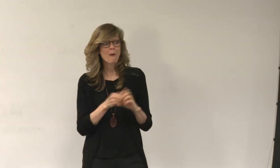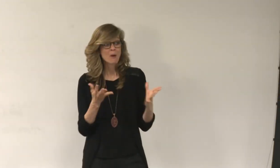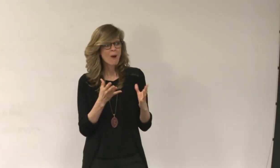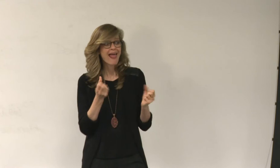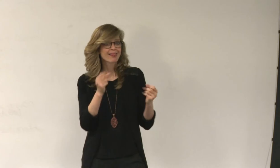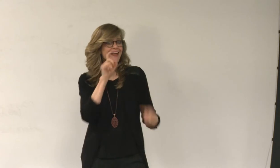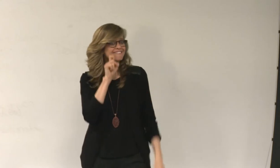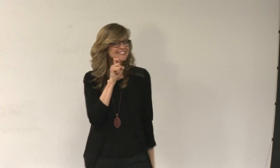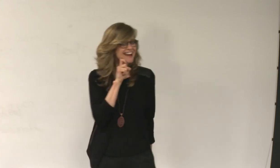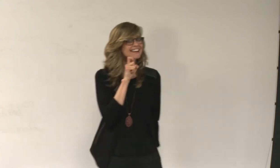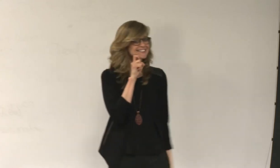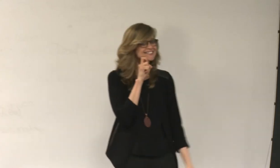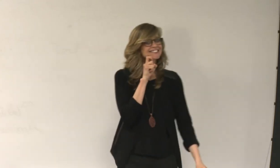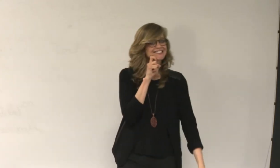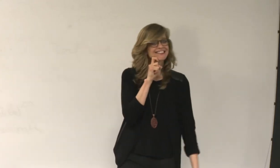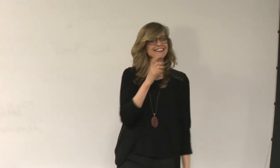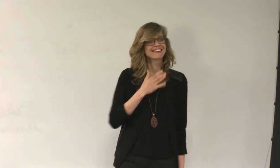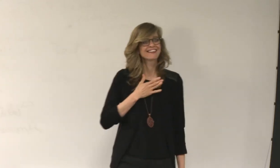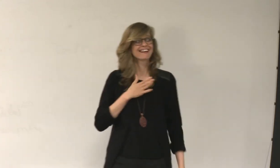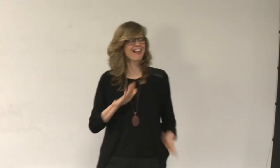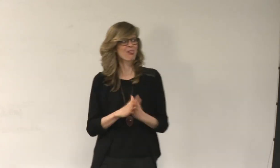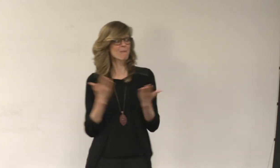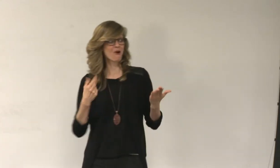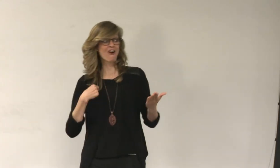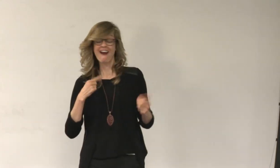AND IT WILL INCLUDE THE TOPIC OF SEX.